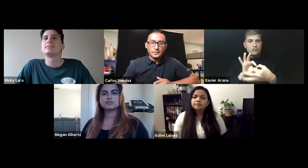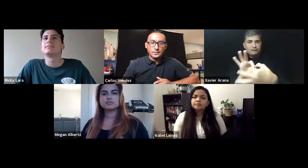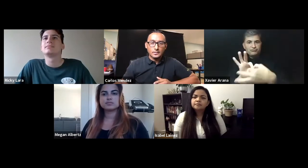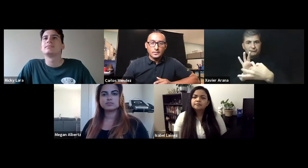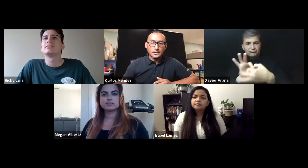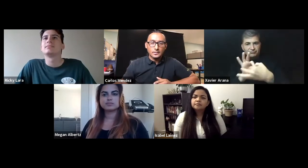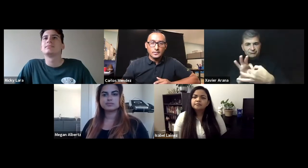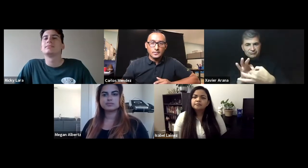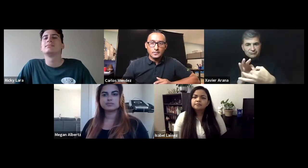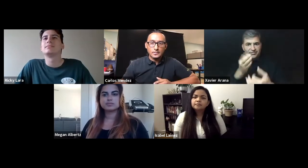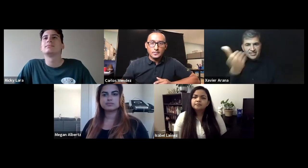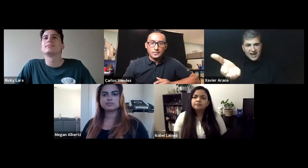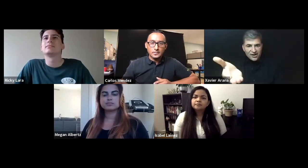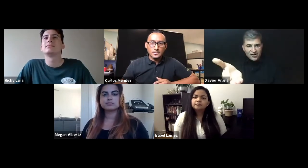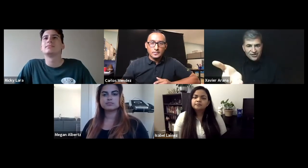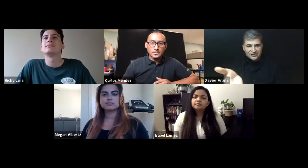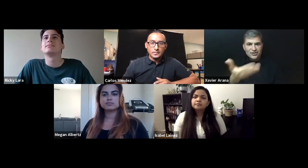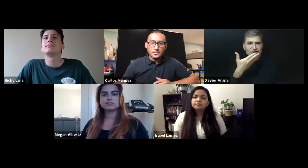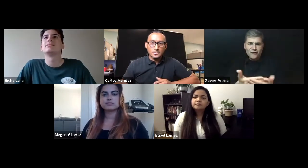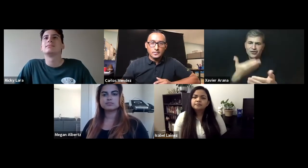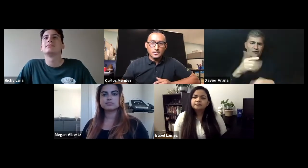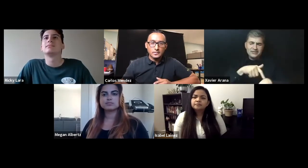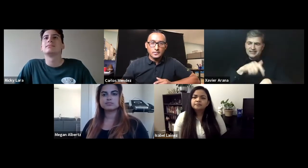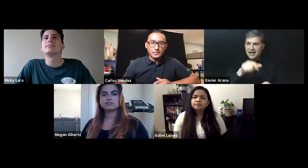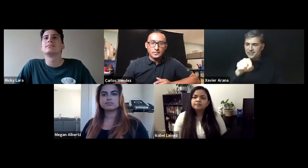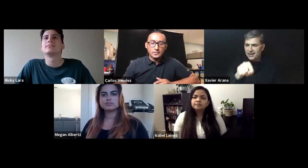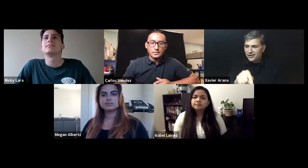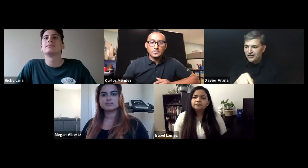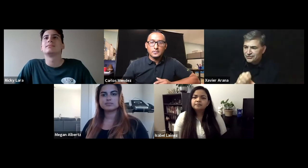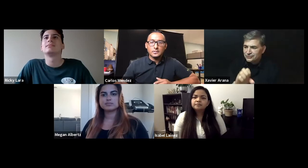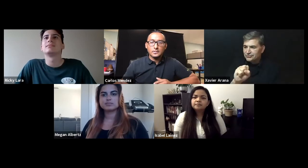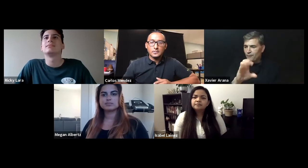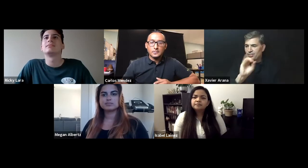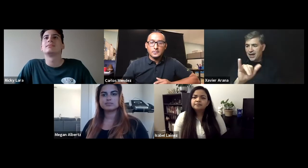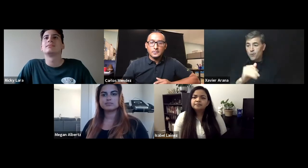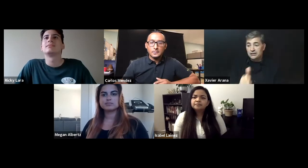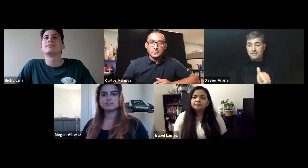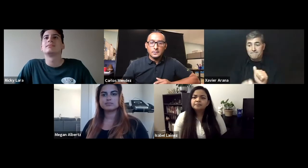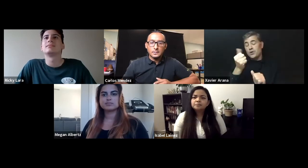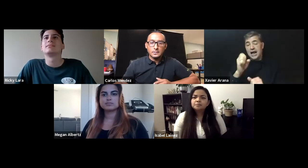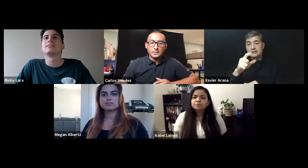and I really started to feel more connected here, or there at RIT/NTID.